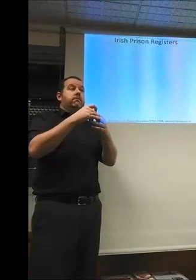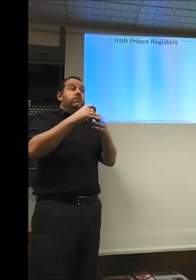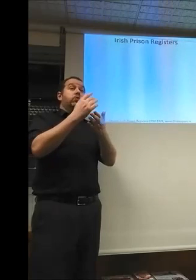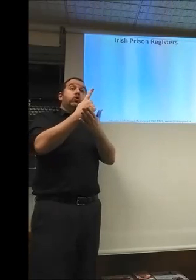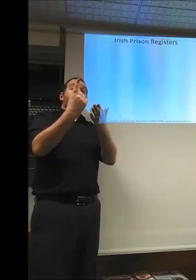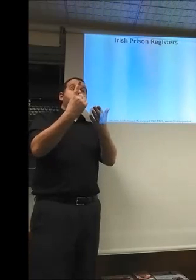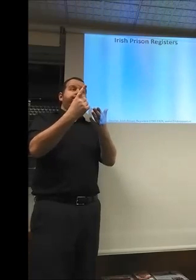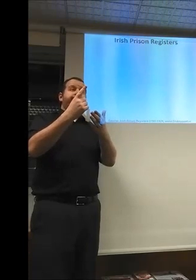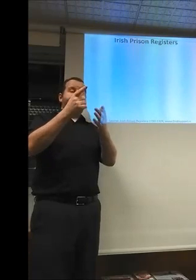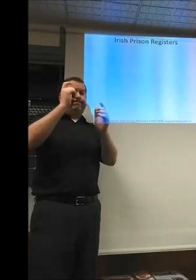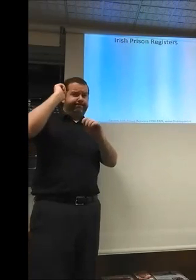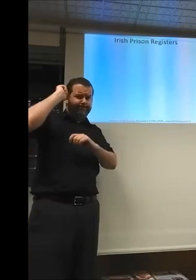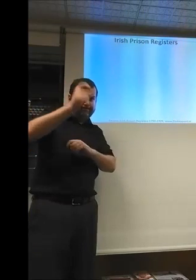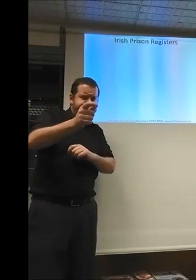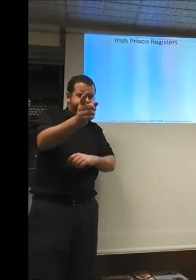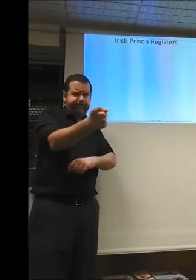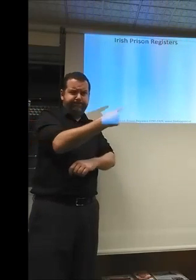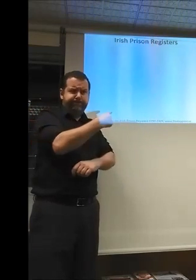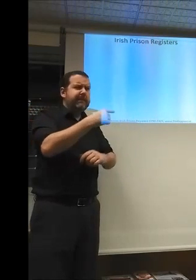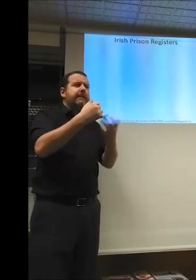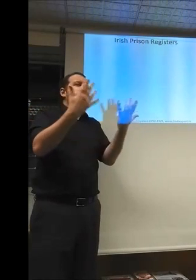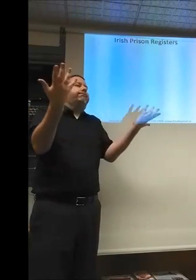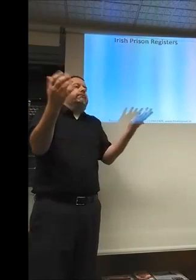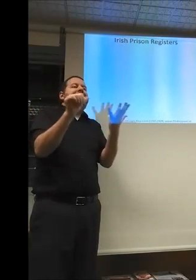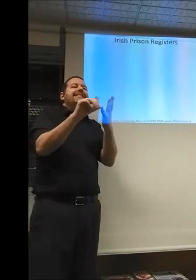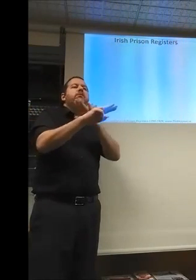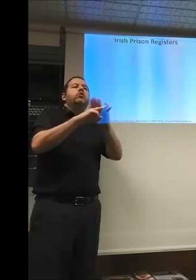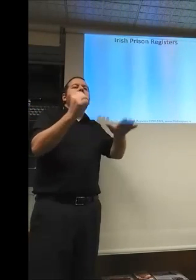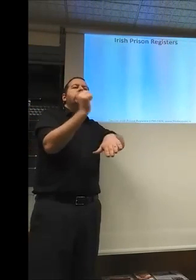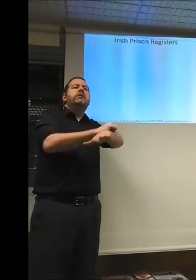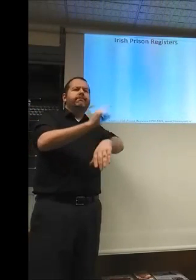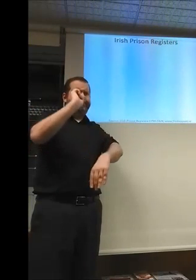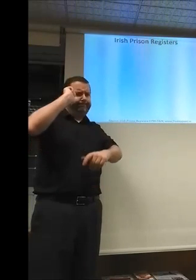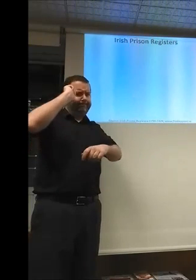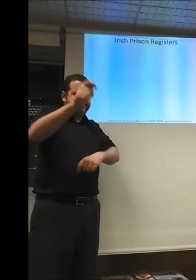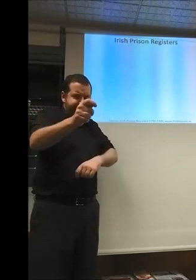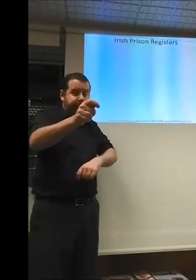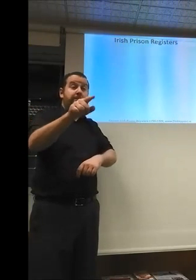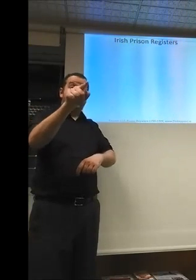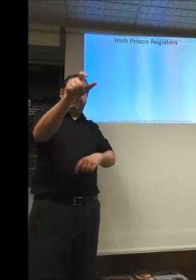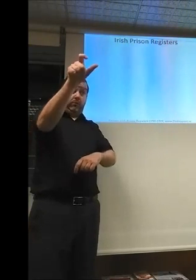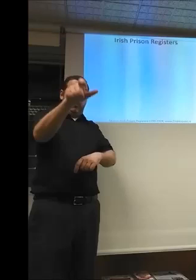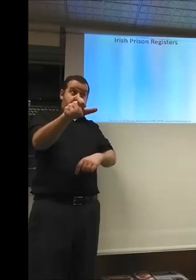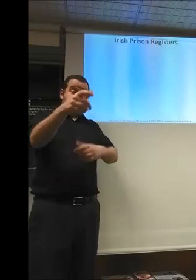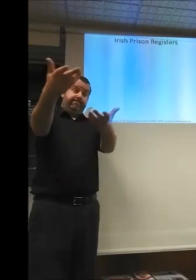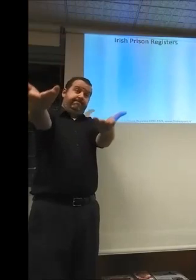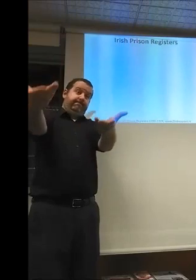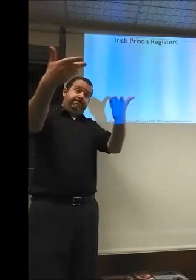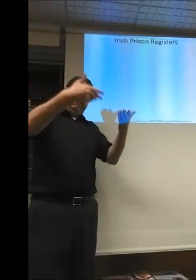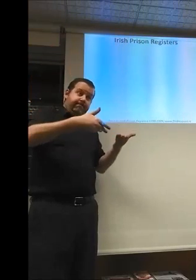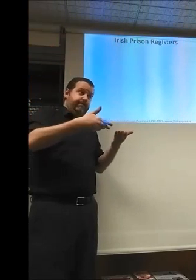the help there I’m really bad at maths.